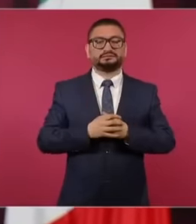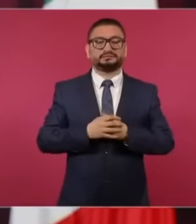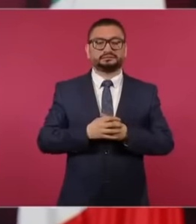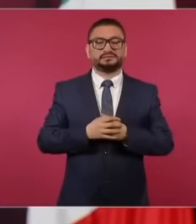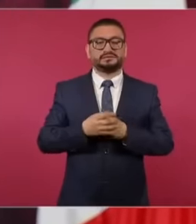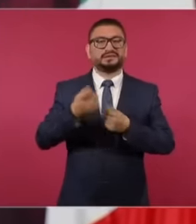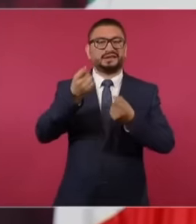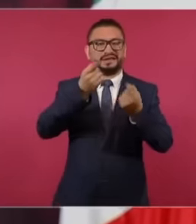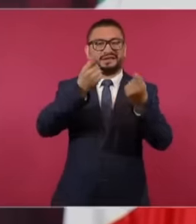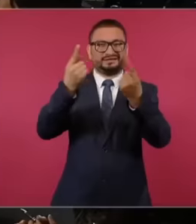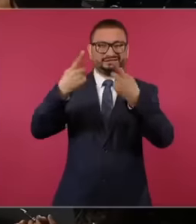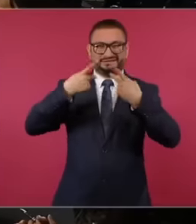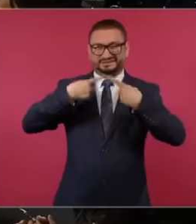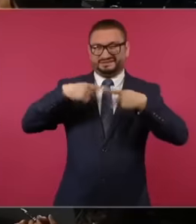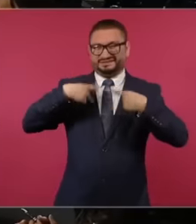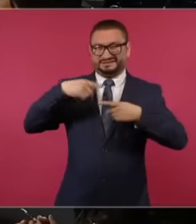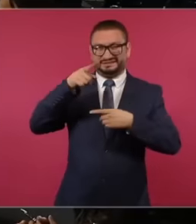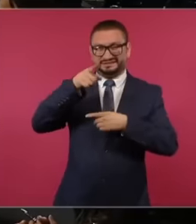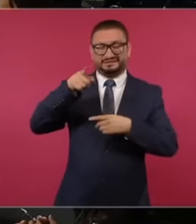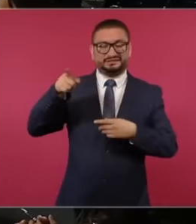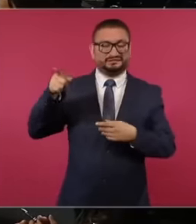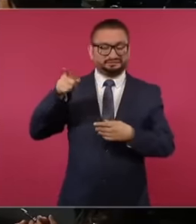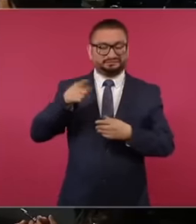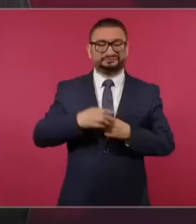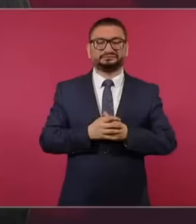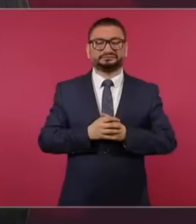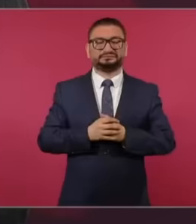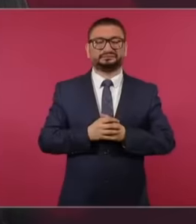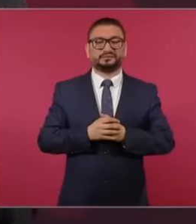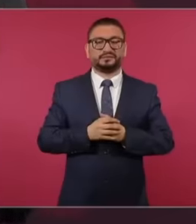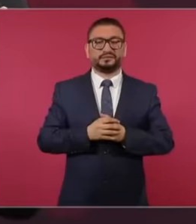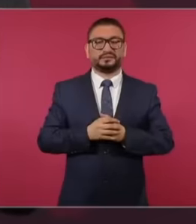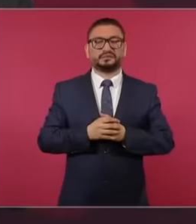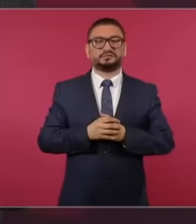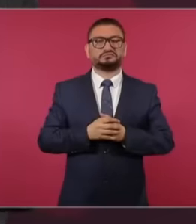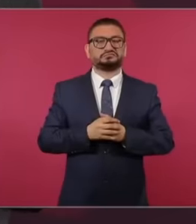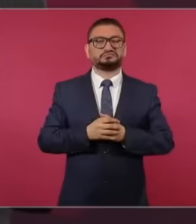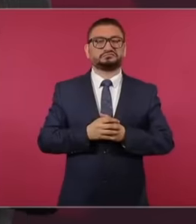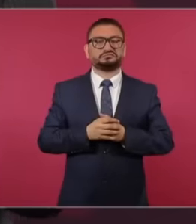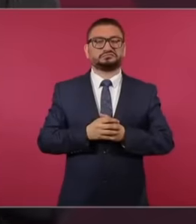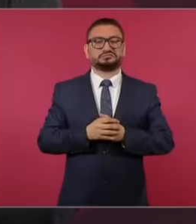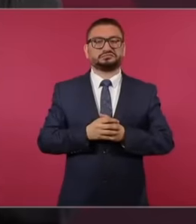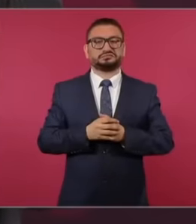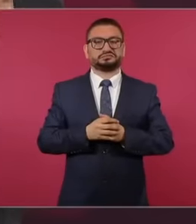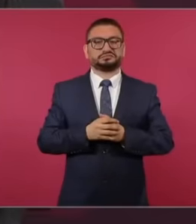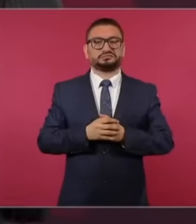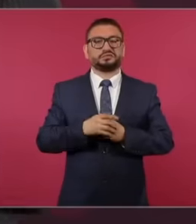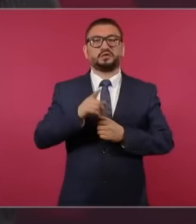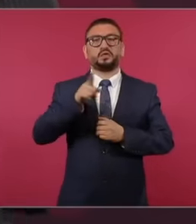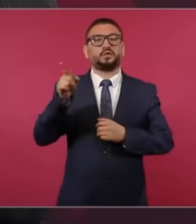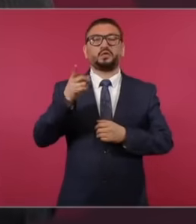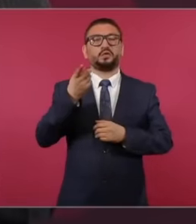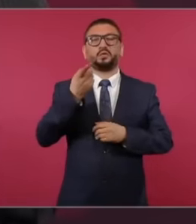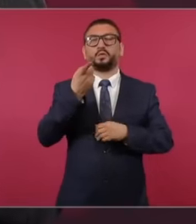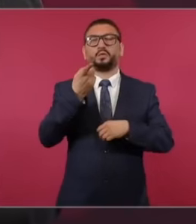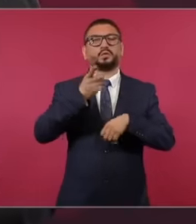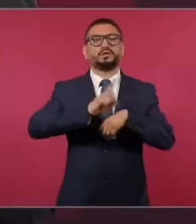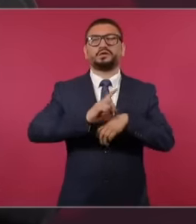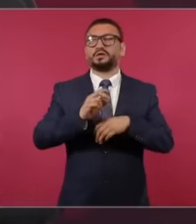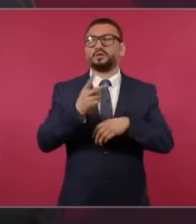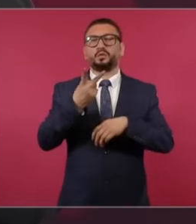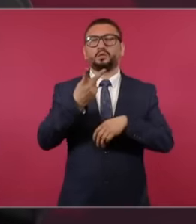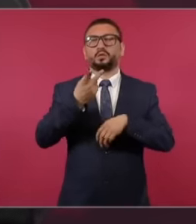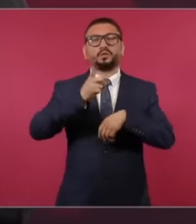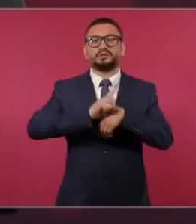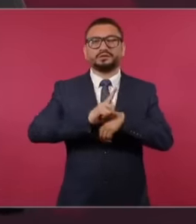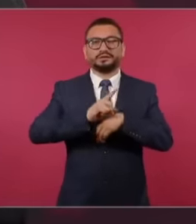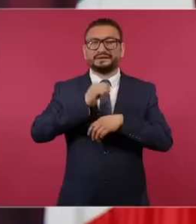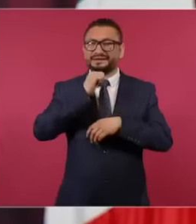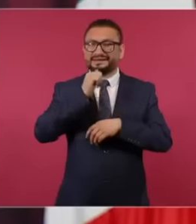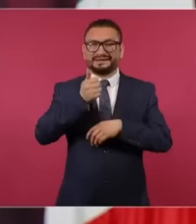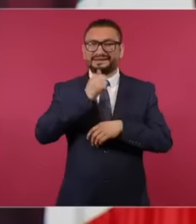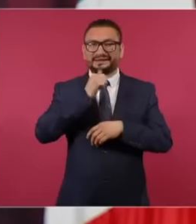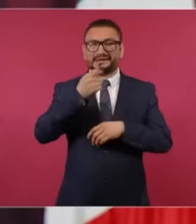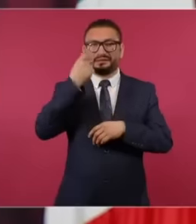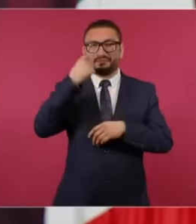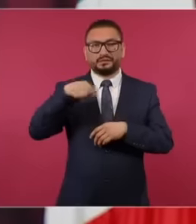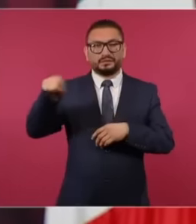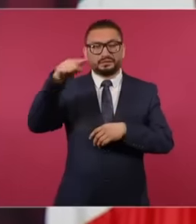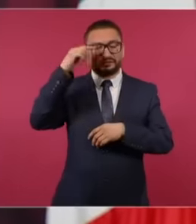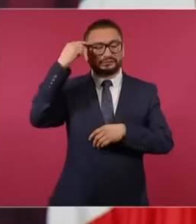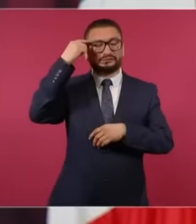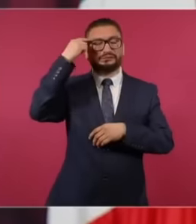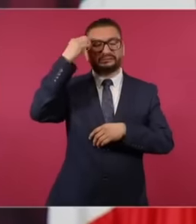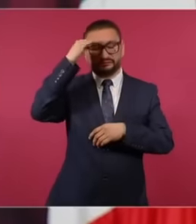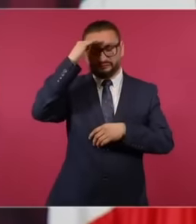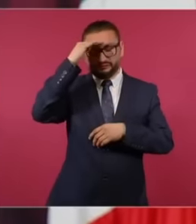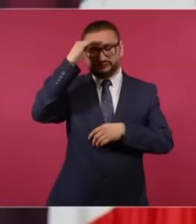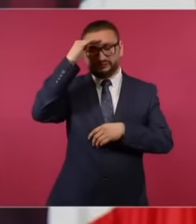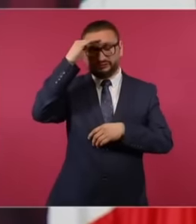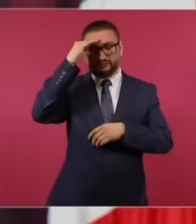didn't even take a day. Two days to reflect on what had happened